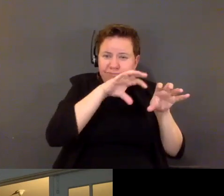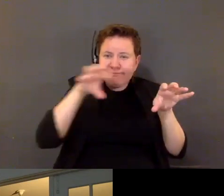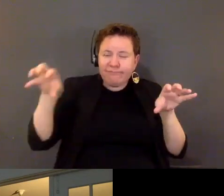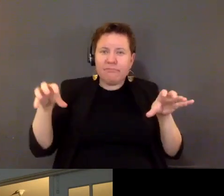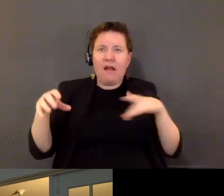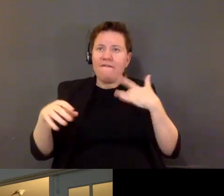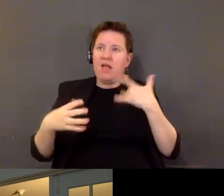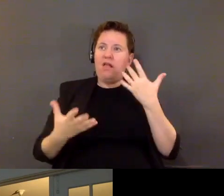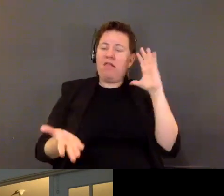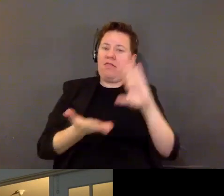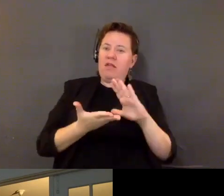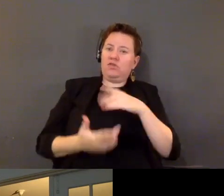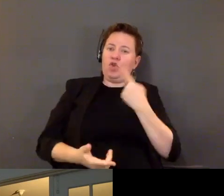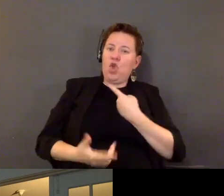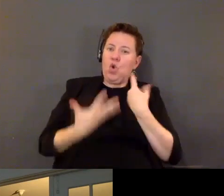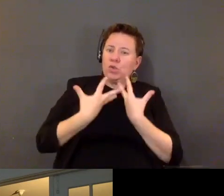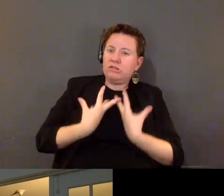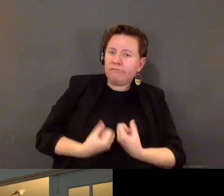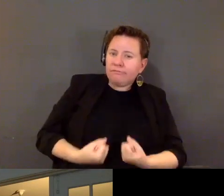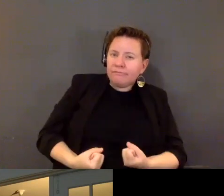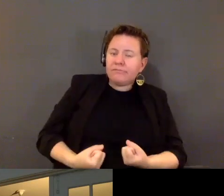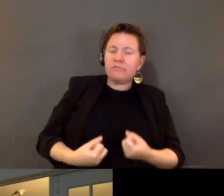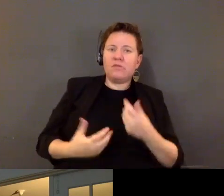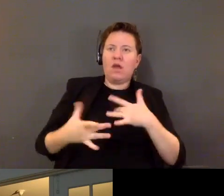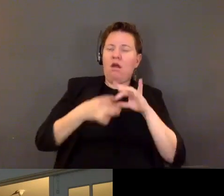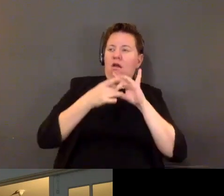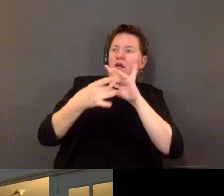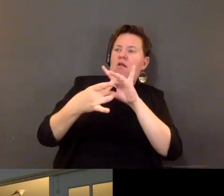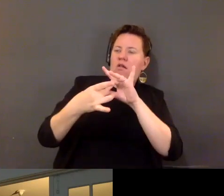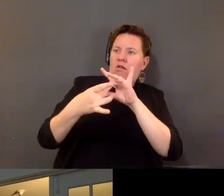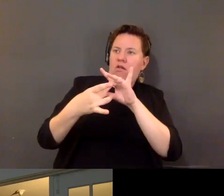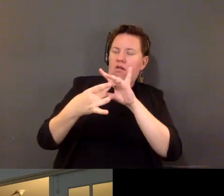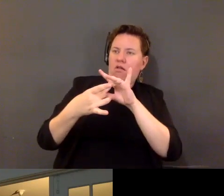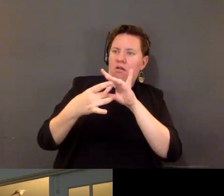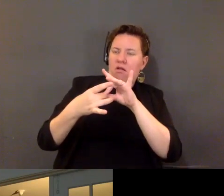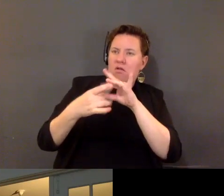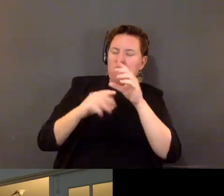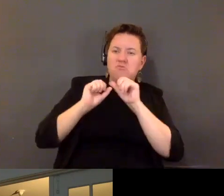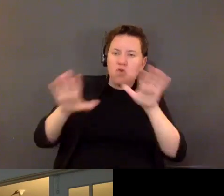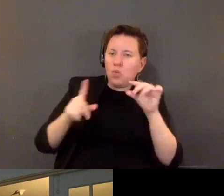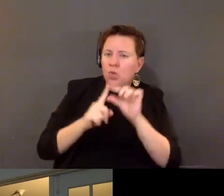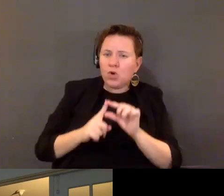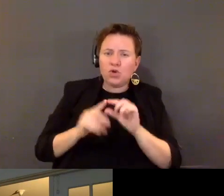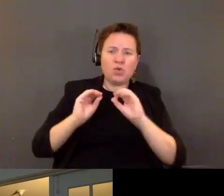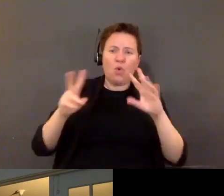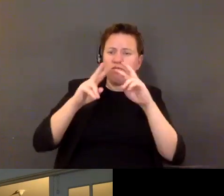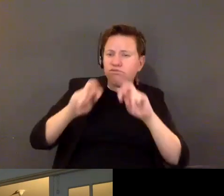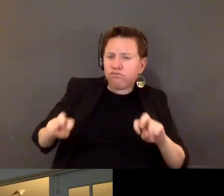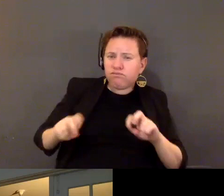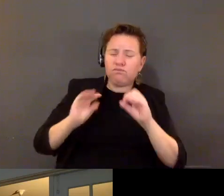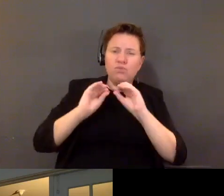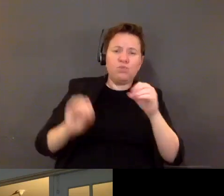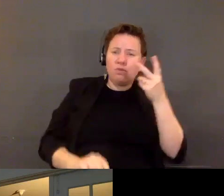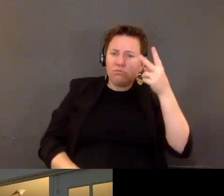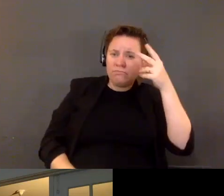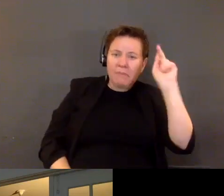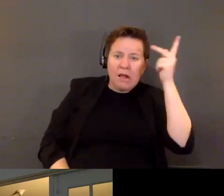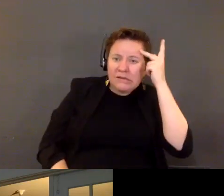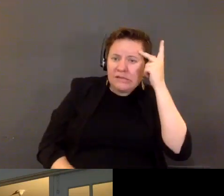knew i had they brought me to a place past words past analysis or politics or even beauty i longed